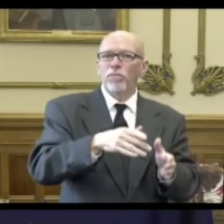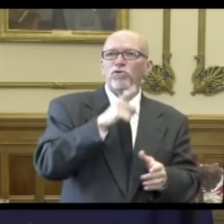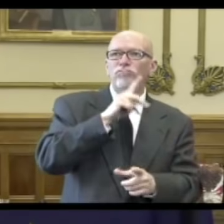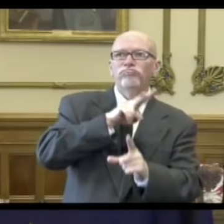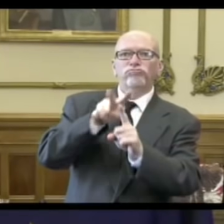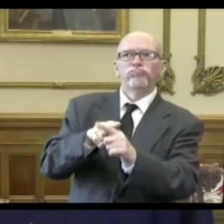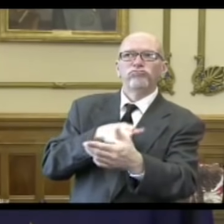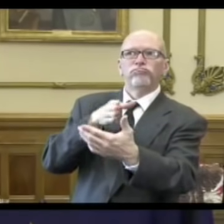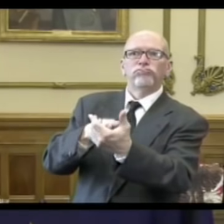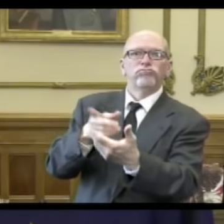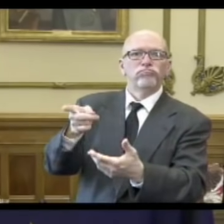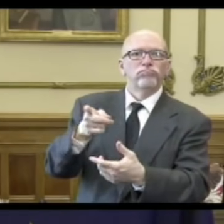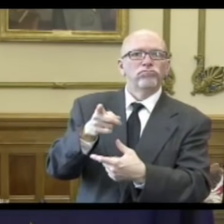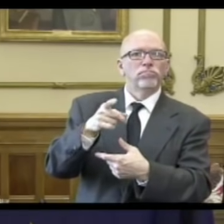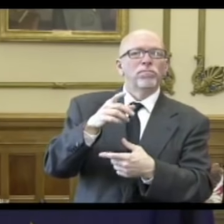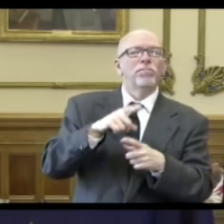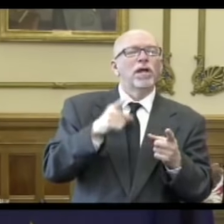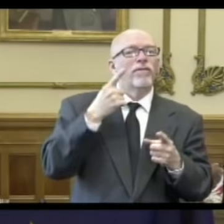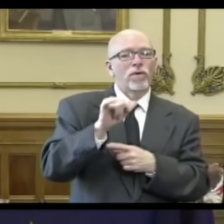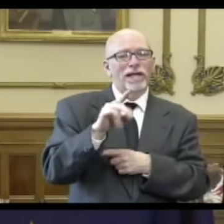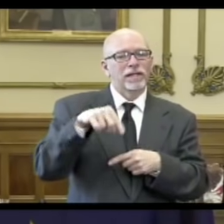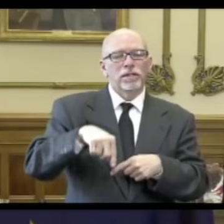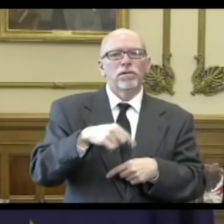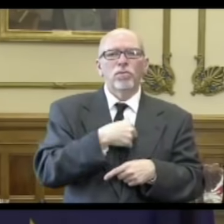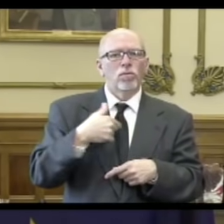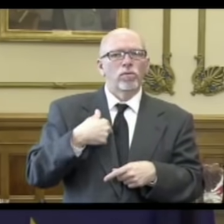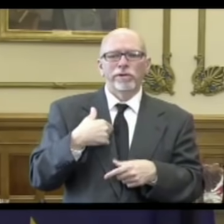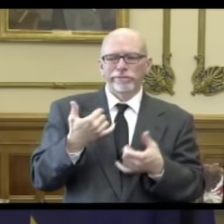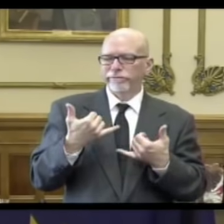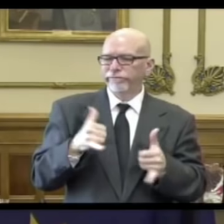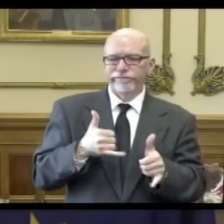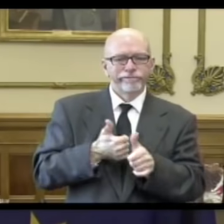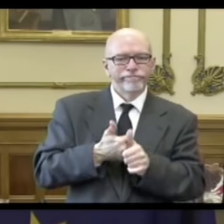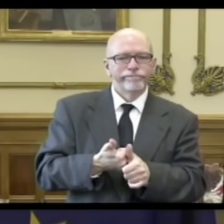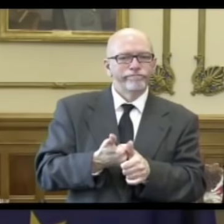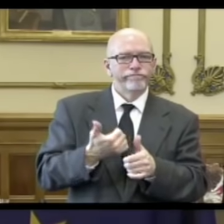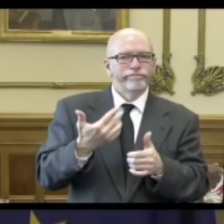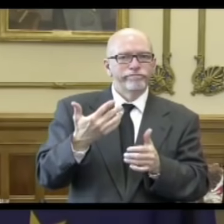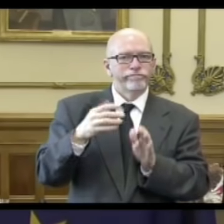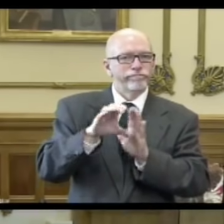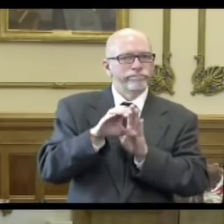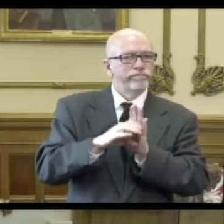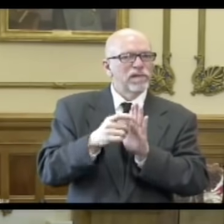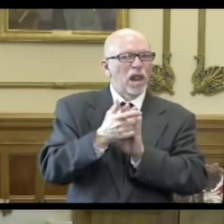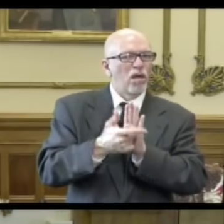PUBLIC HEALTH AS FOR WHAT HAPPENED IN ILLINOIS. I DON'T KNOW WHAT ALL THE MOTIVATIONS WERE THE INDIVIDUAL TO BRING